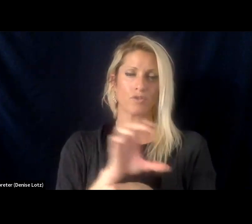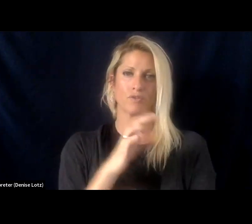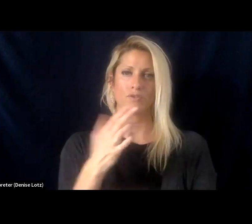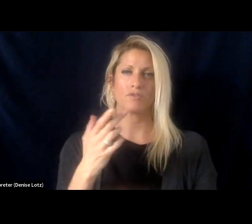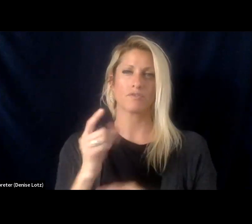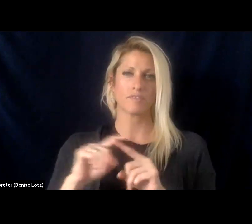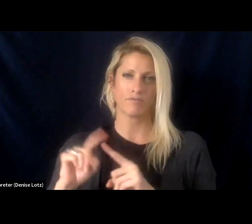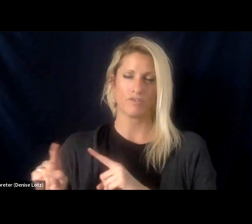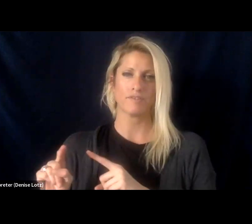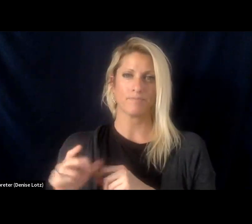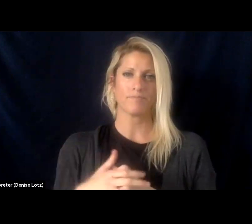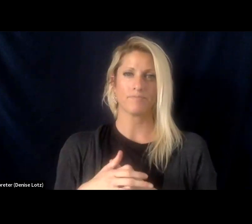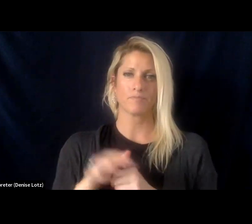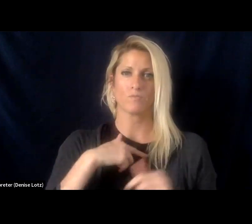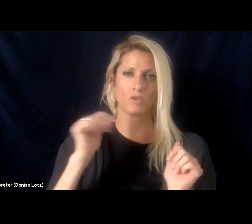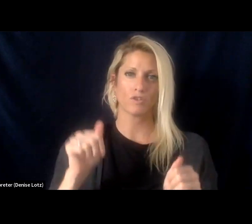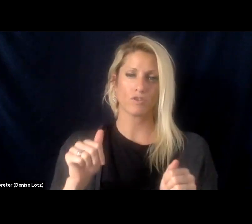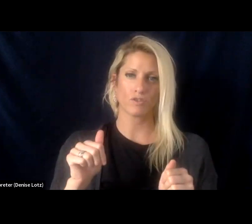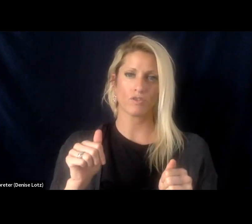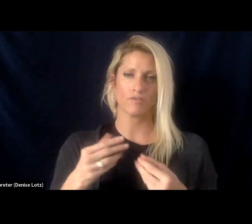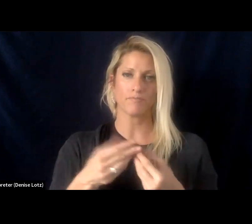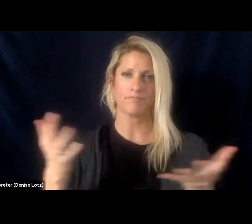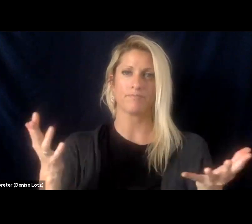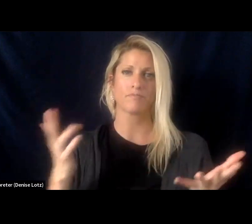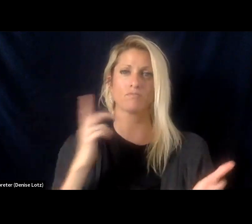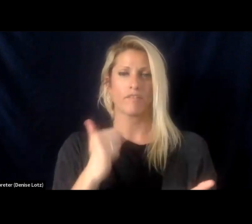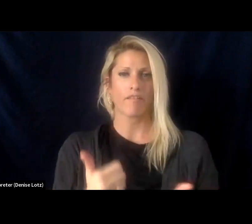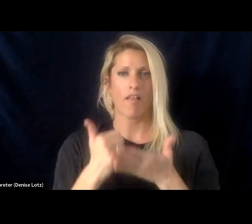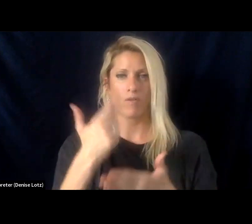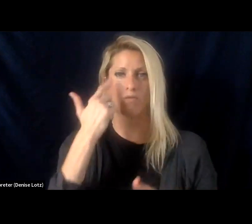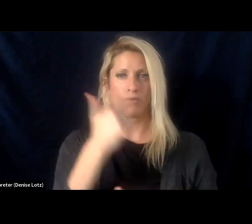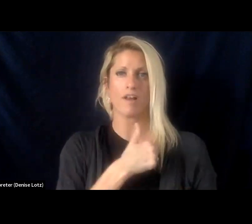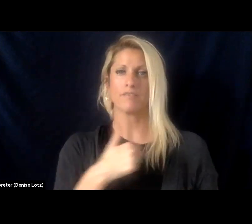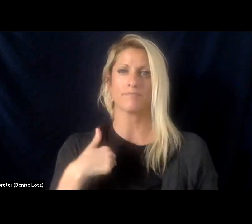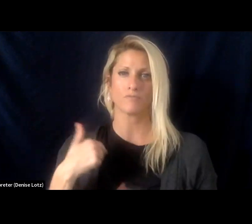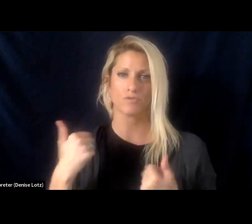devices that we could roll out. And so that was really helpful for us to try to help our